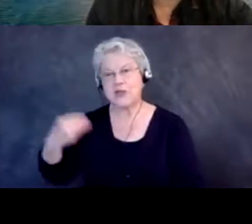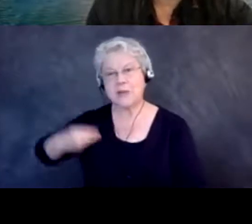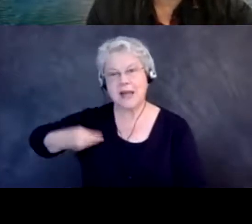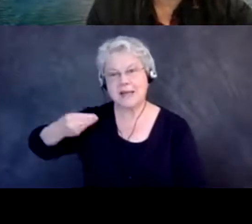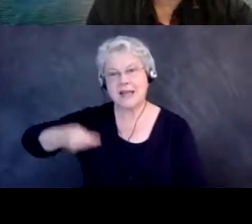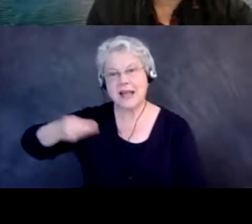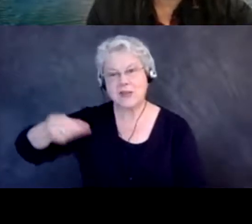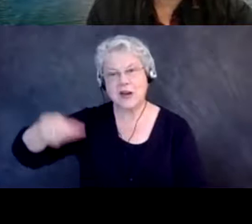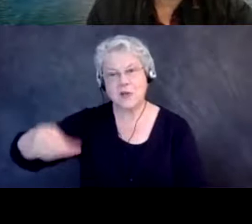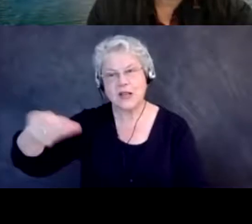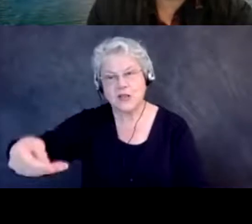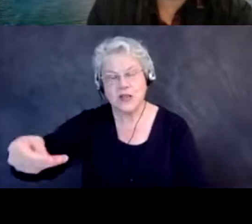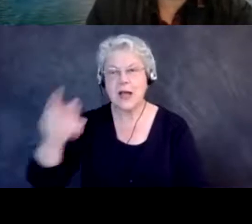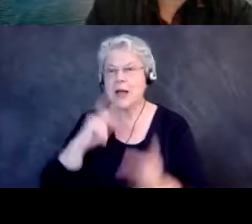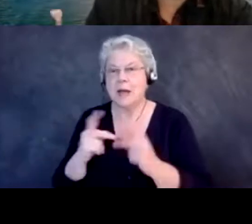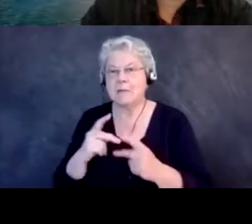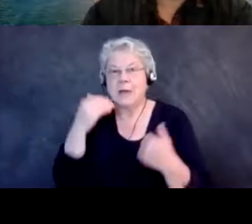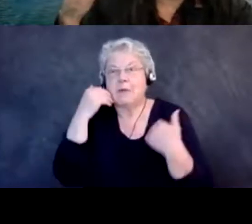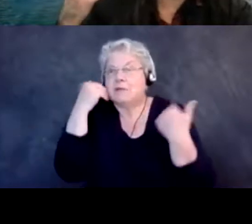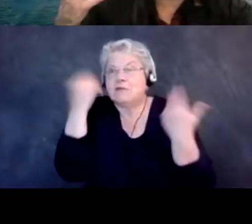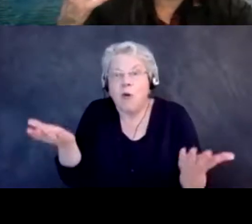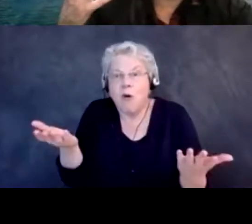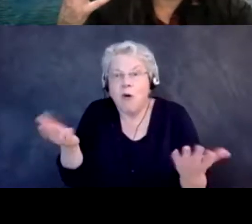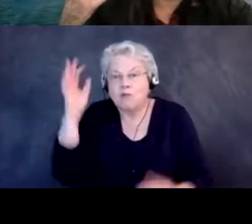to generation to generation that people aren't even aware that they carry that knowledge until